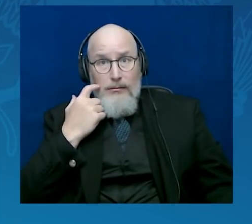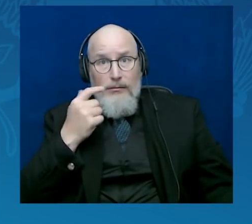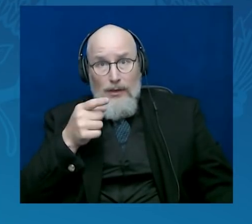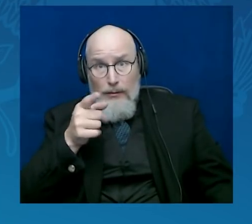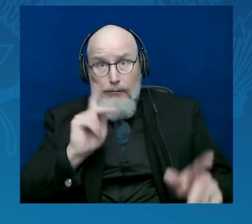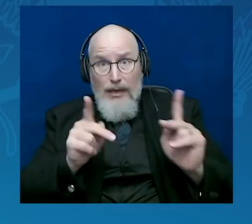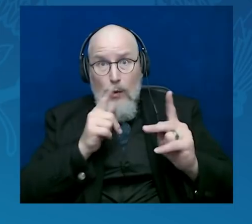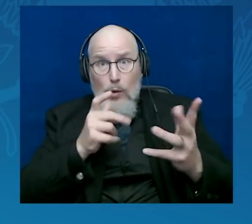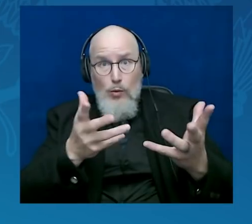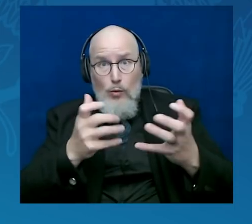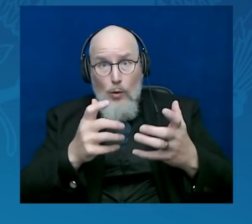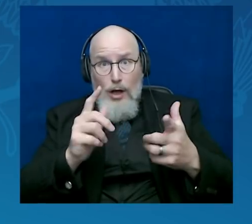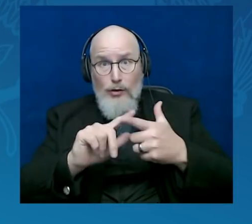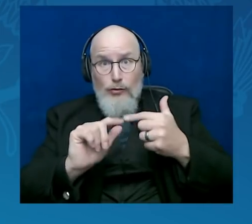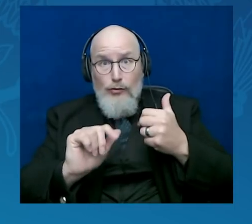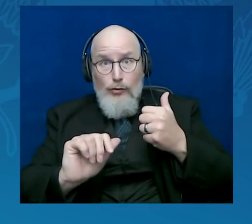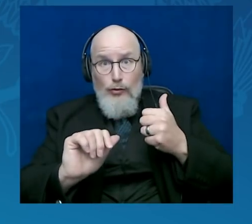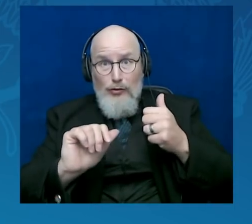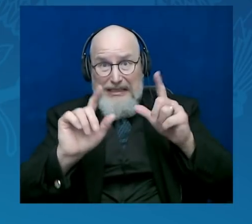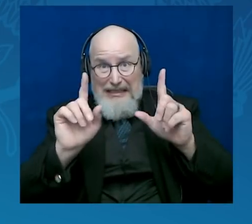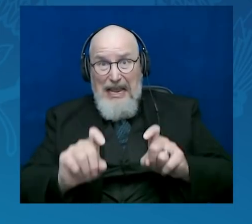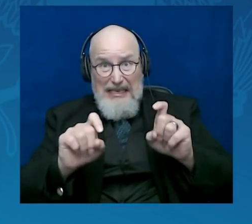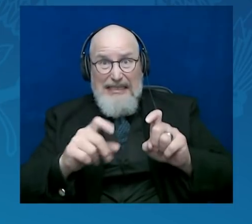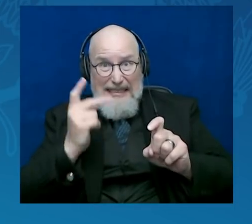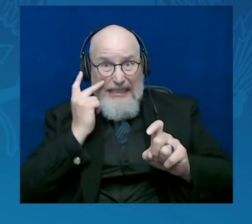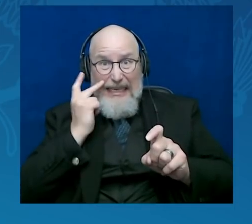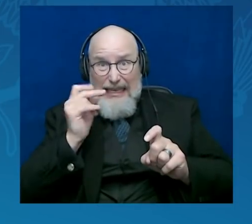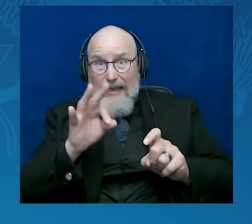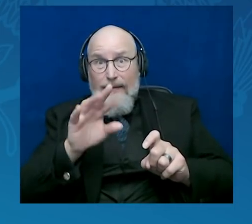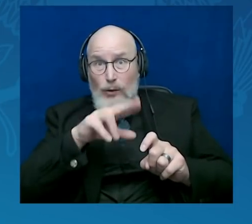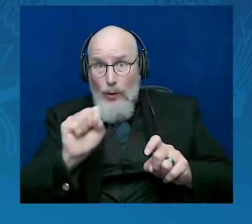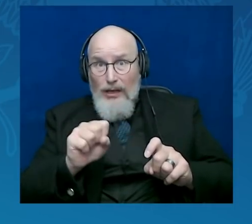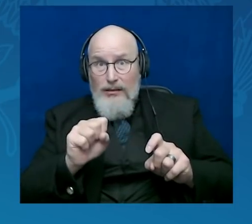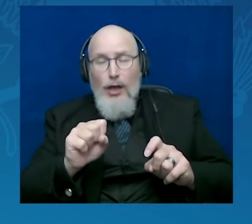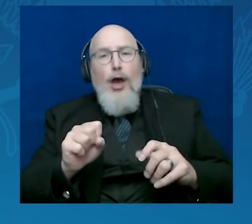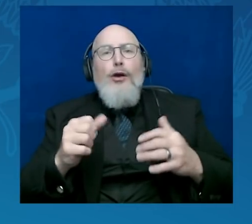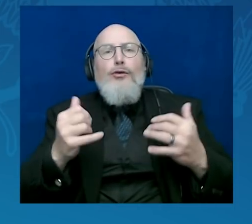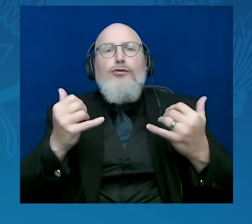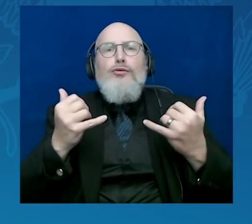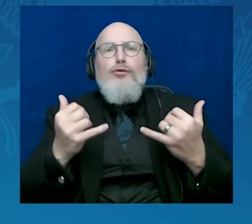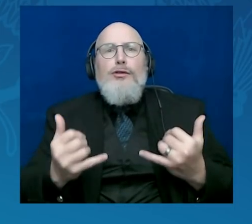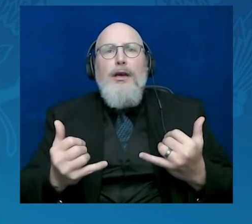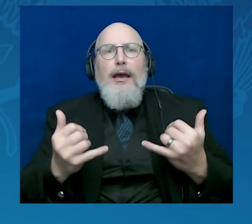Today, the United States, our Allies, and our partners are closer together.